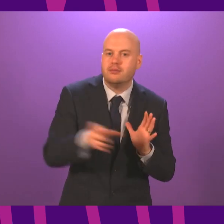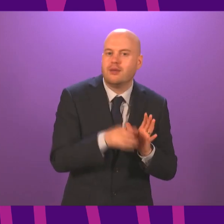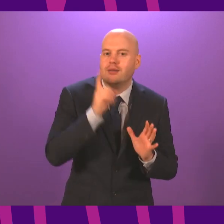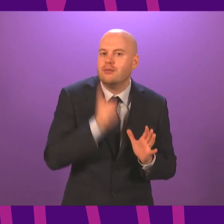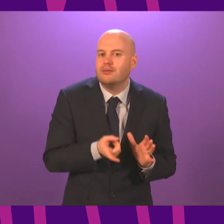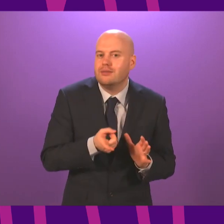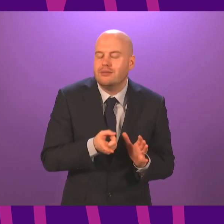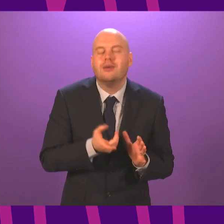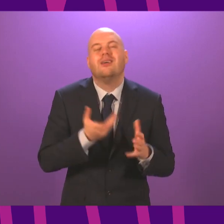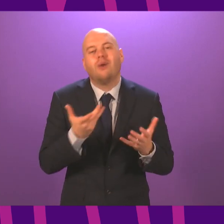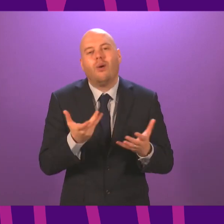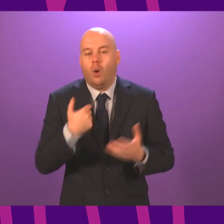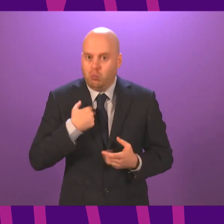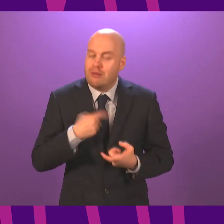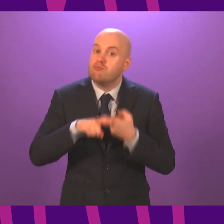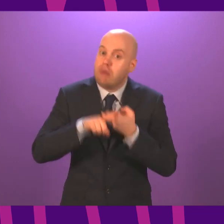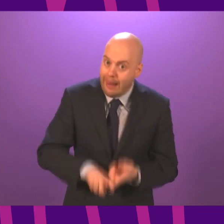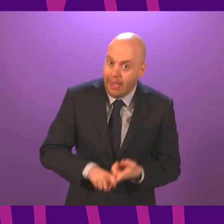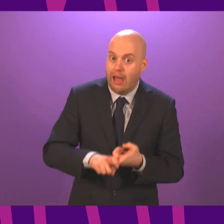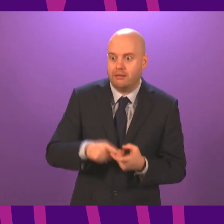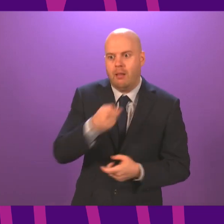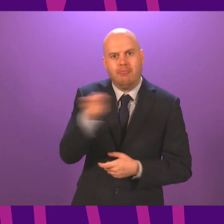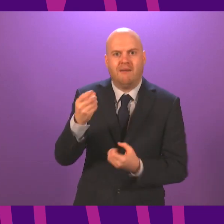because we rely on that feedback to be able to move forward.